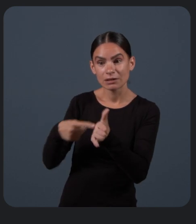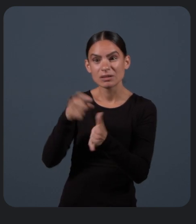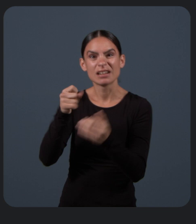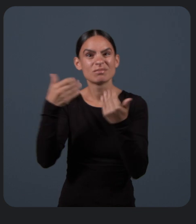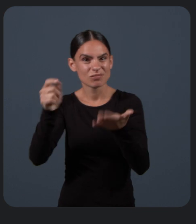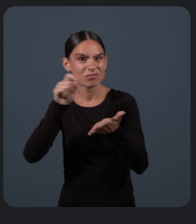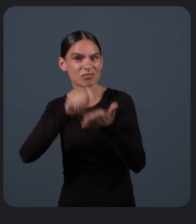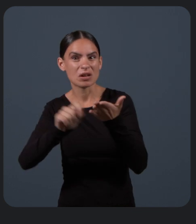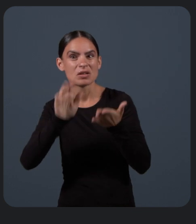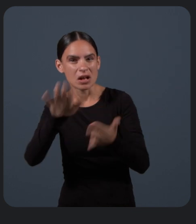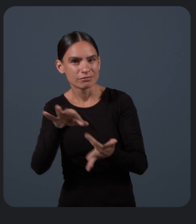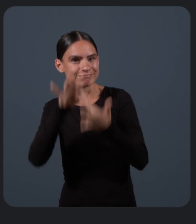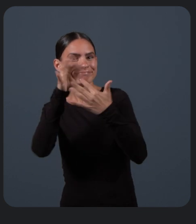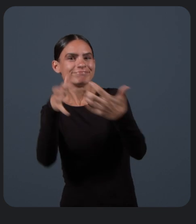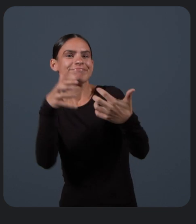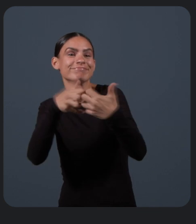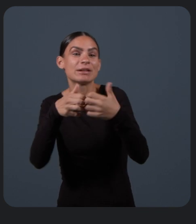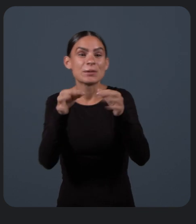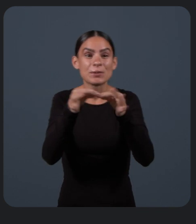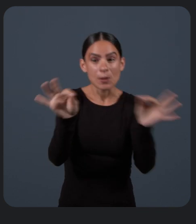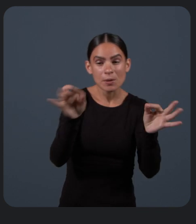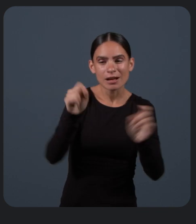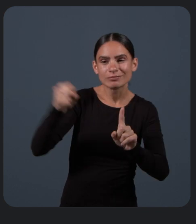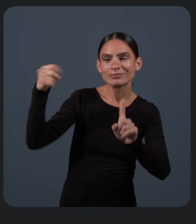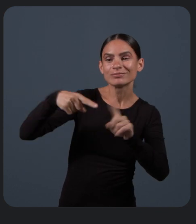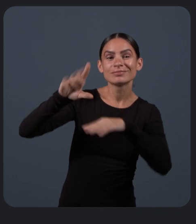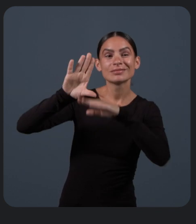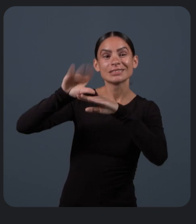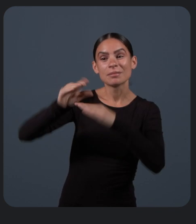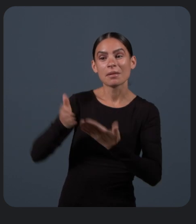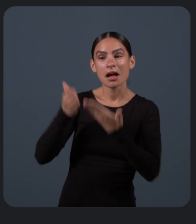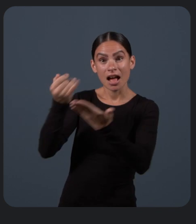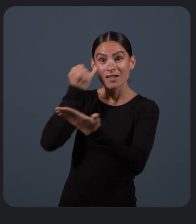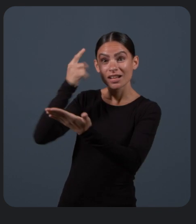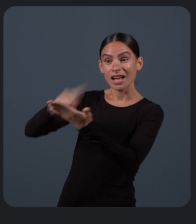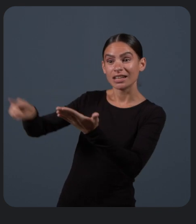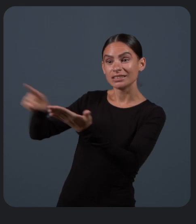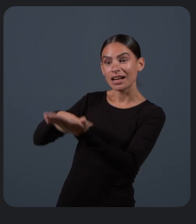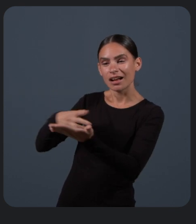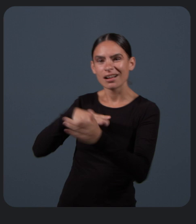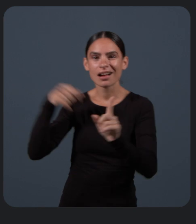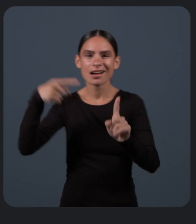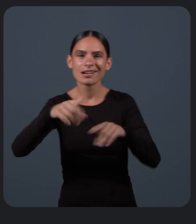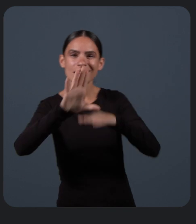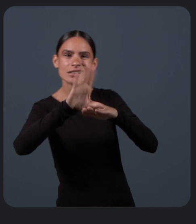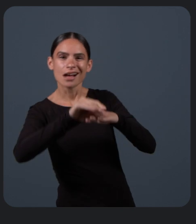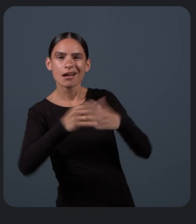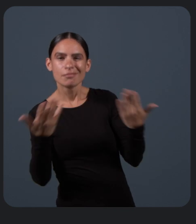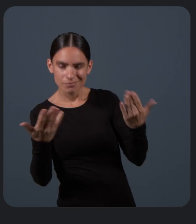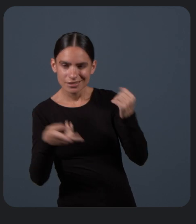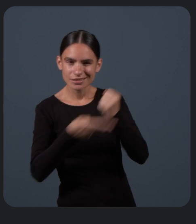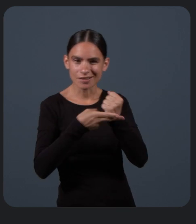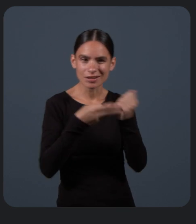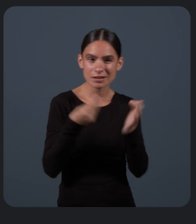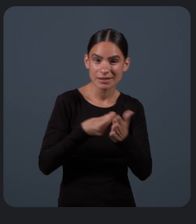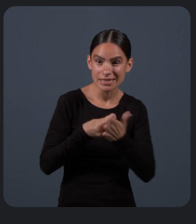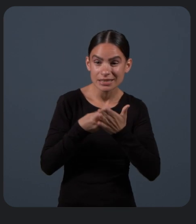to trigger a discount offer upon subscription cancellation. So to get started today, visit the Extensions page